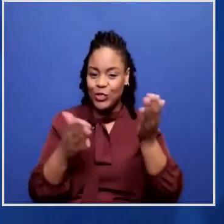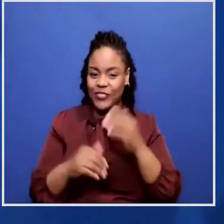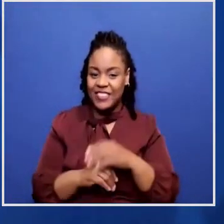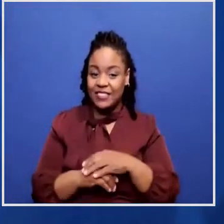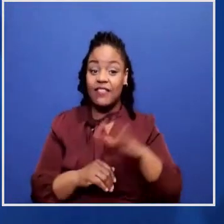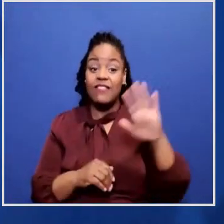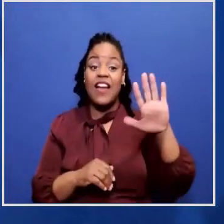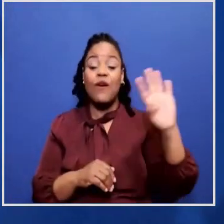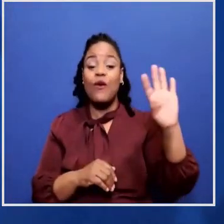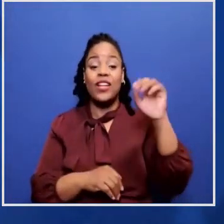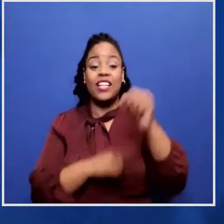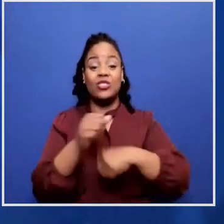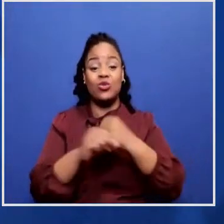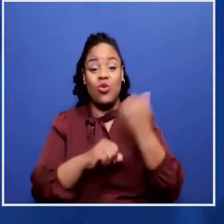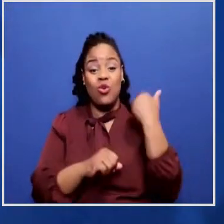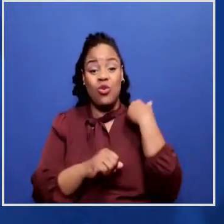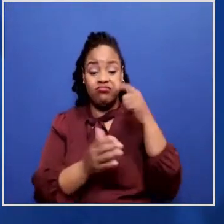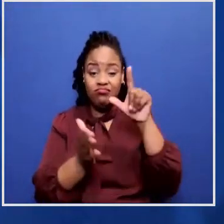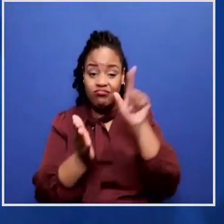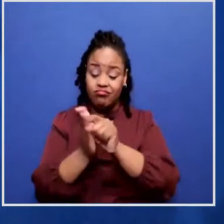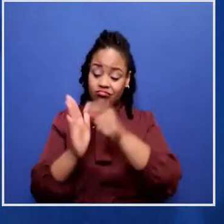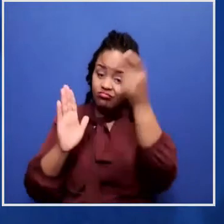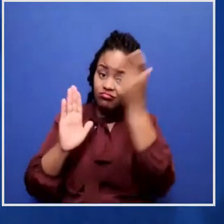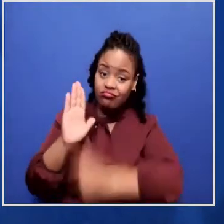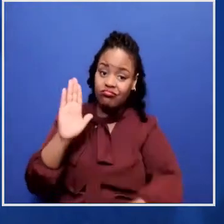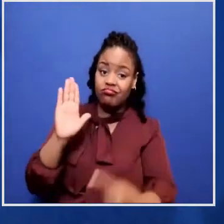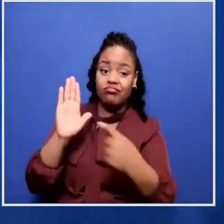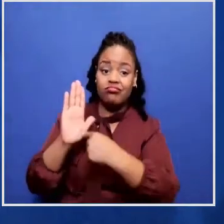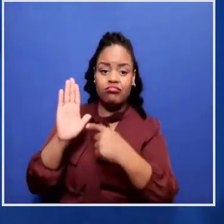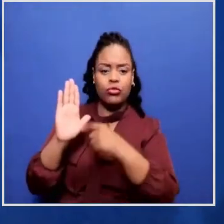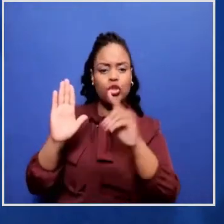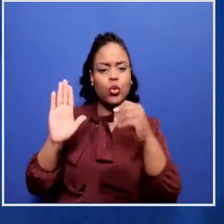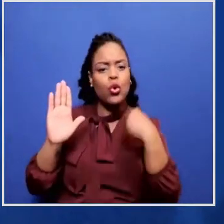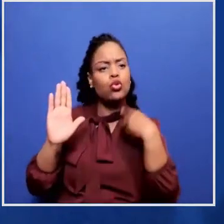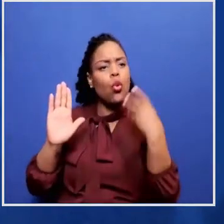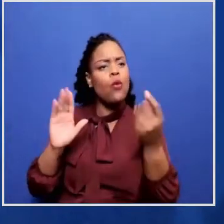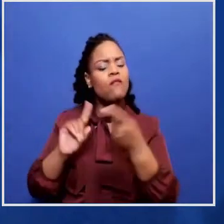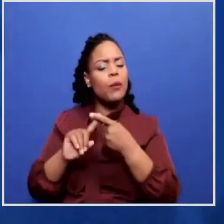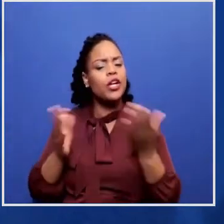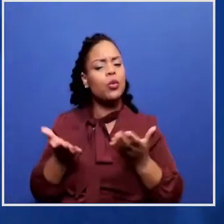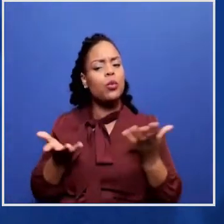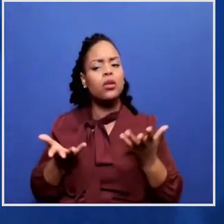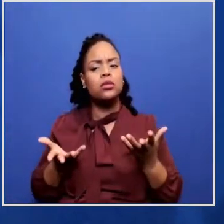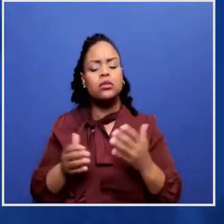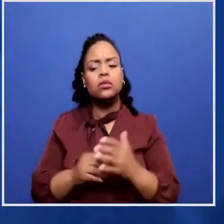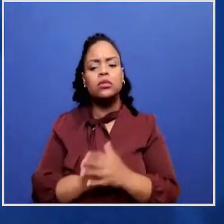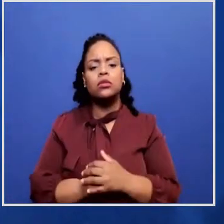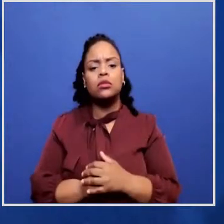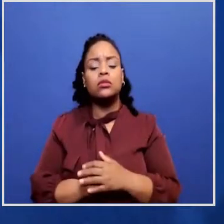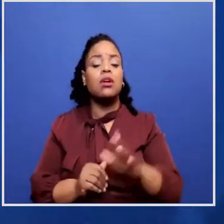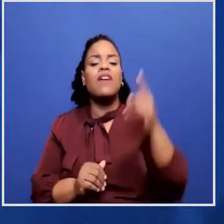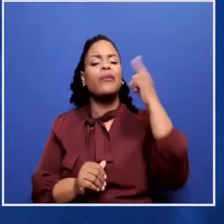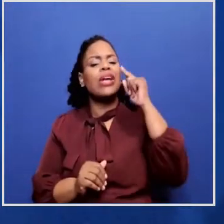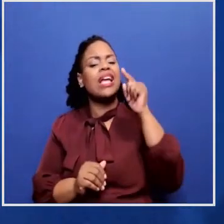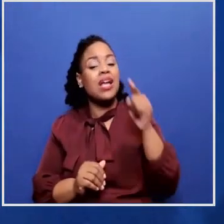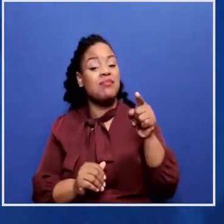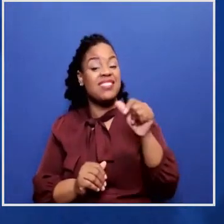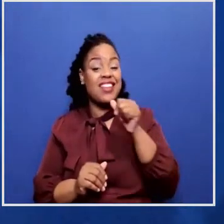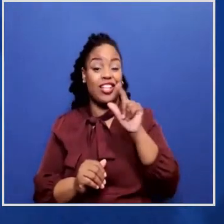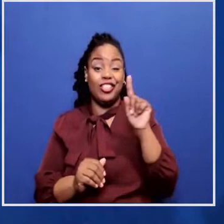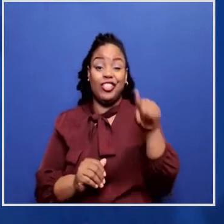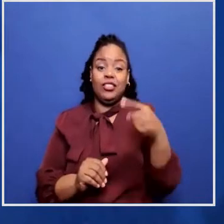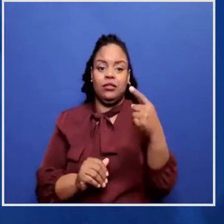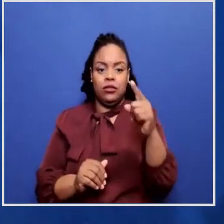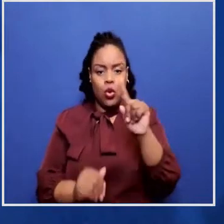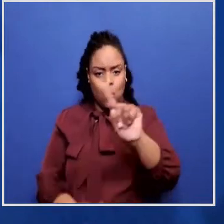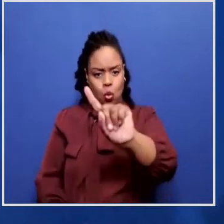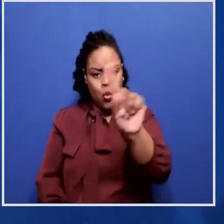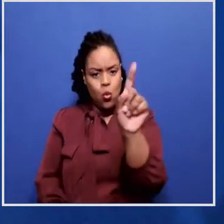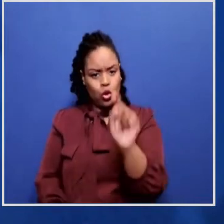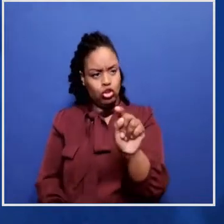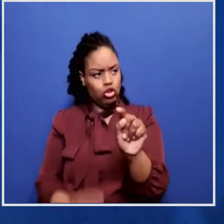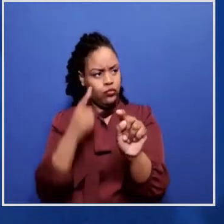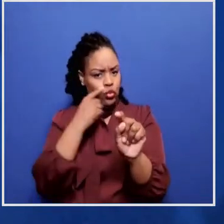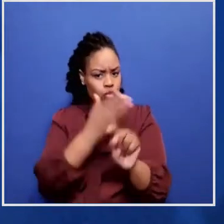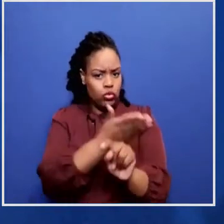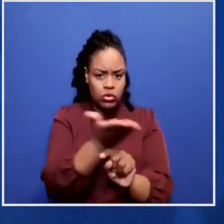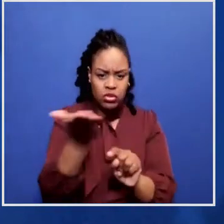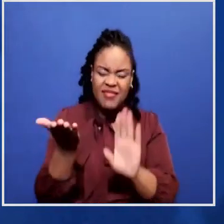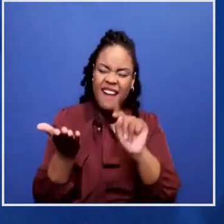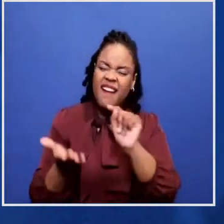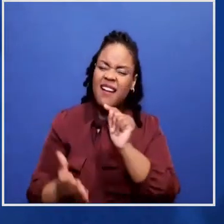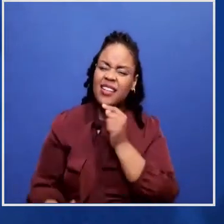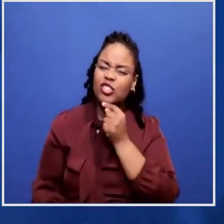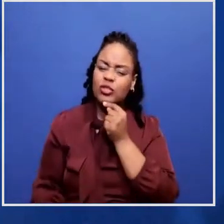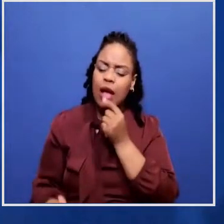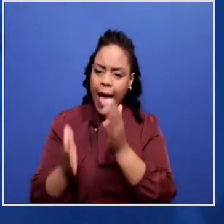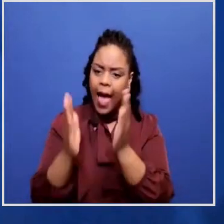TODAY FOR THIS MLK DAY OF